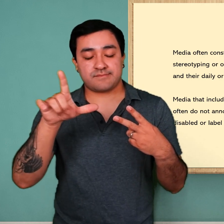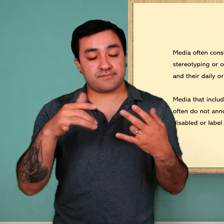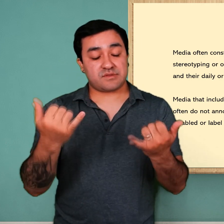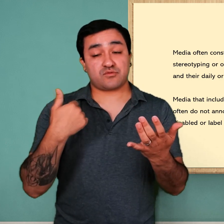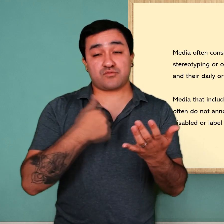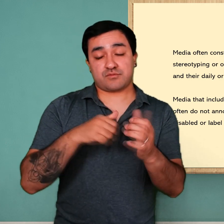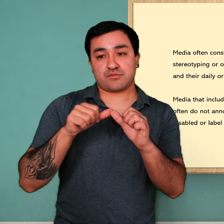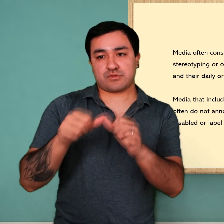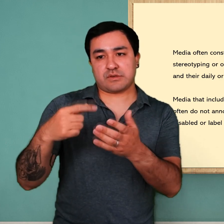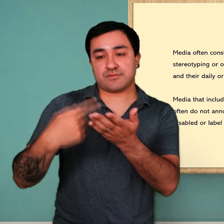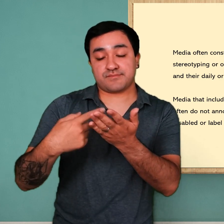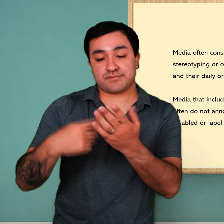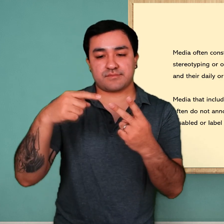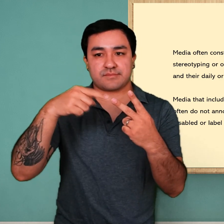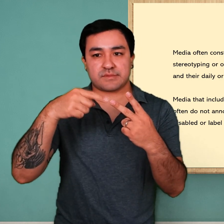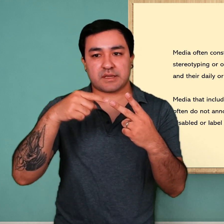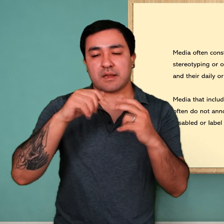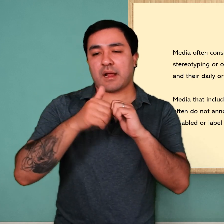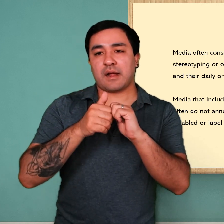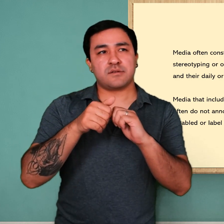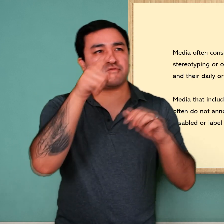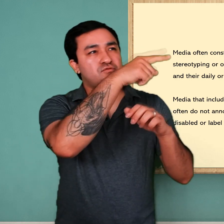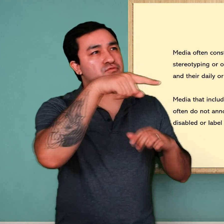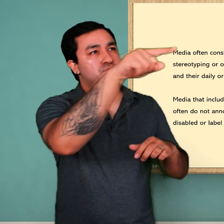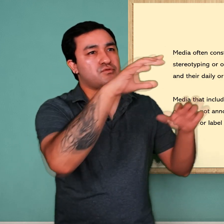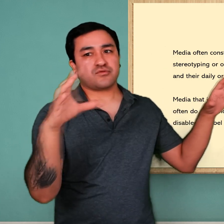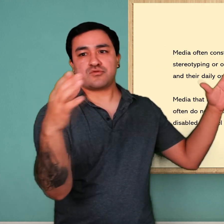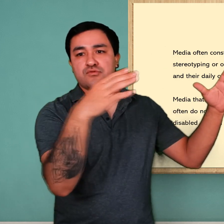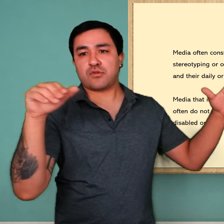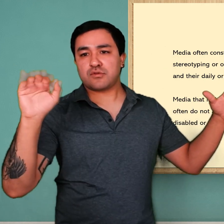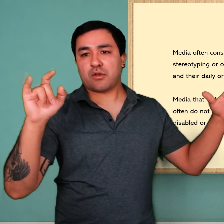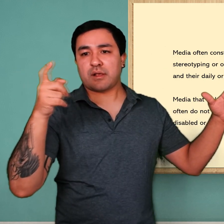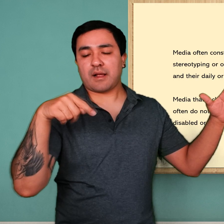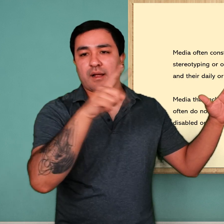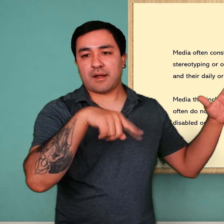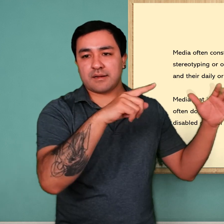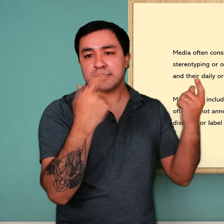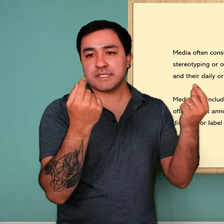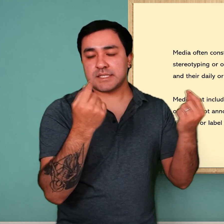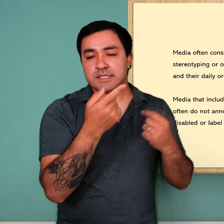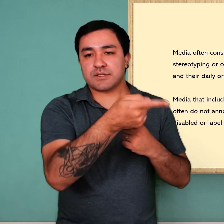This video will continue to discuss how society plays a role in disability, specifically through